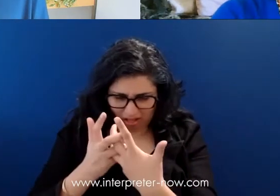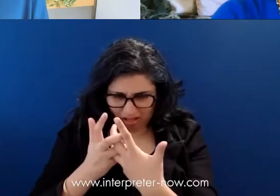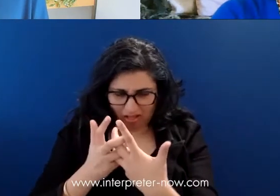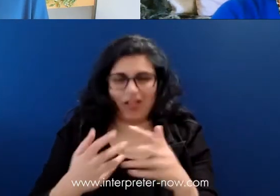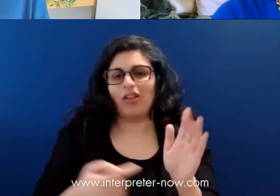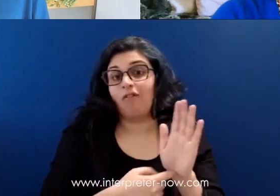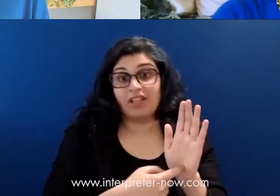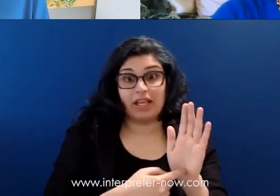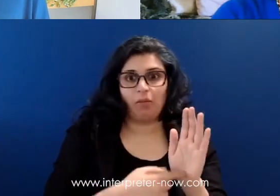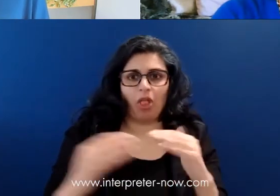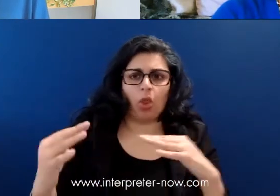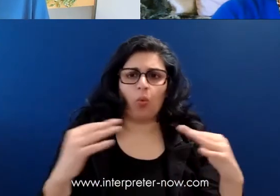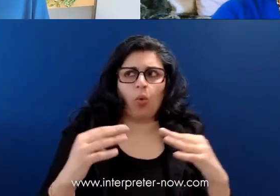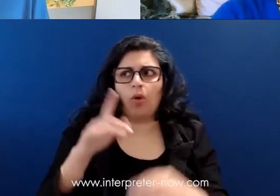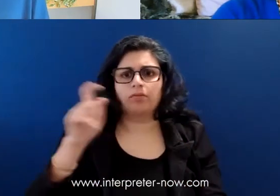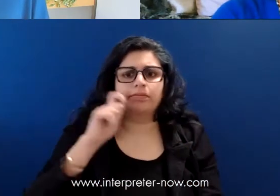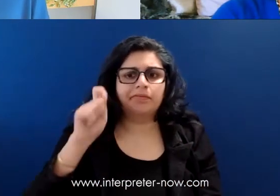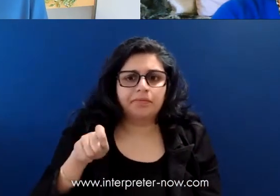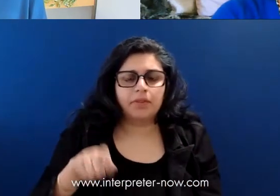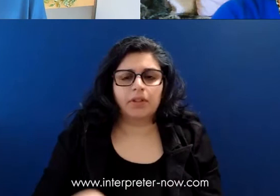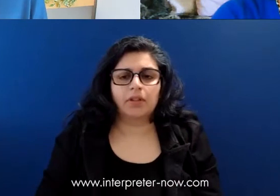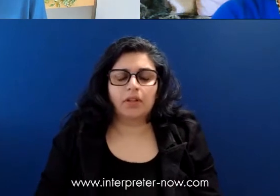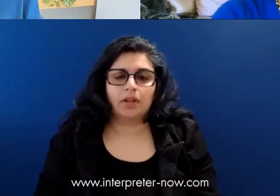in Ukraine?